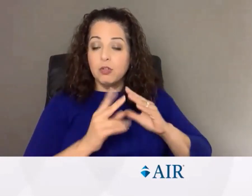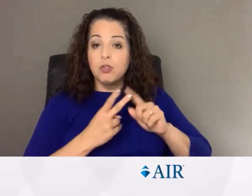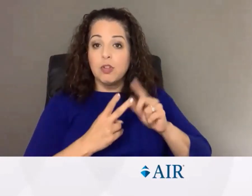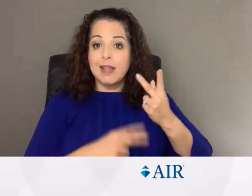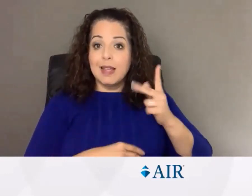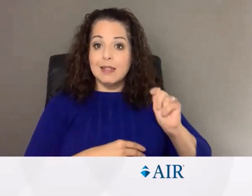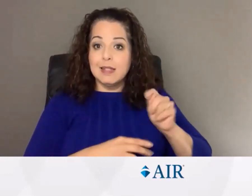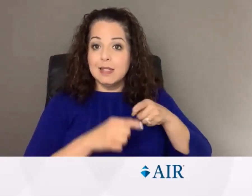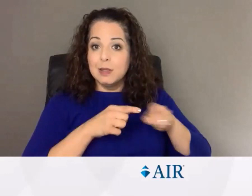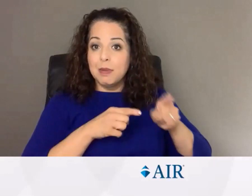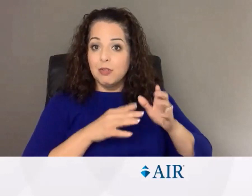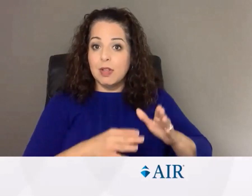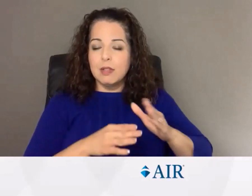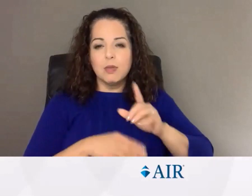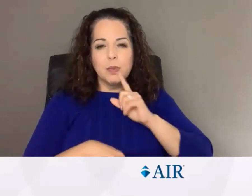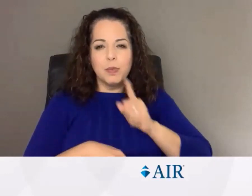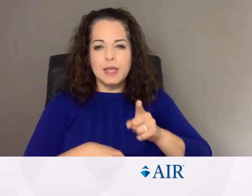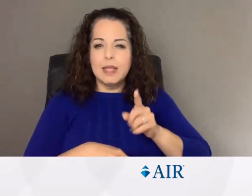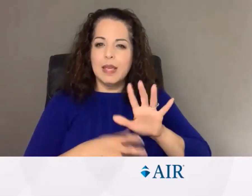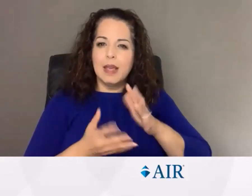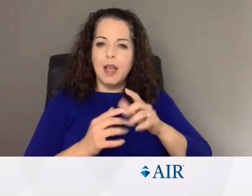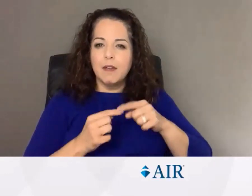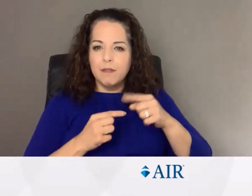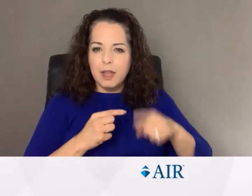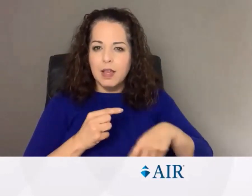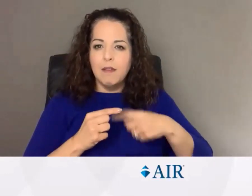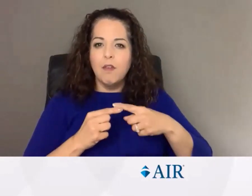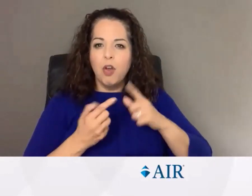So it's kind of involving yourself